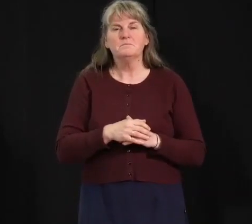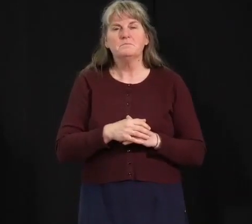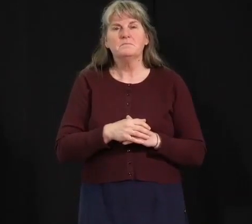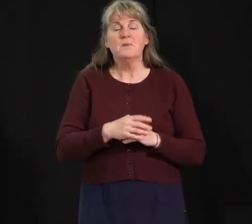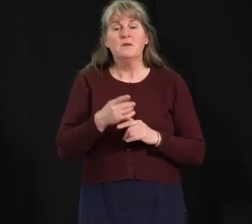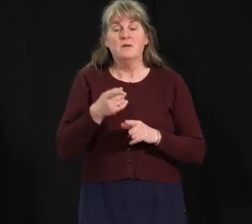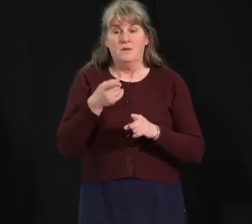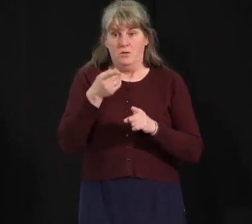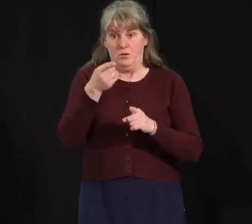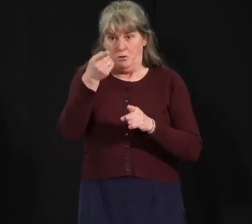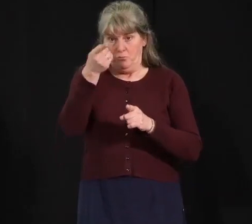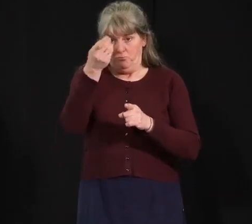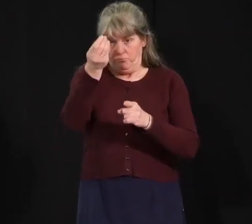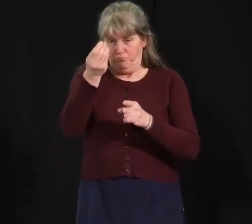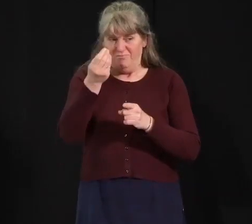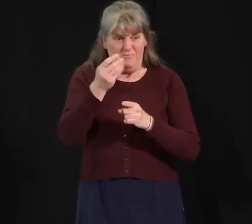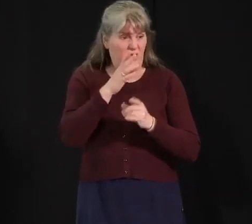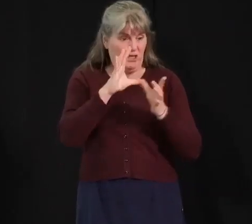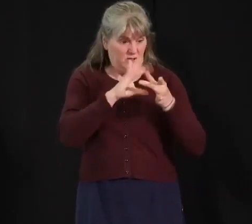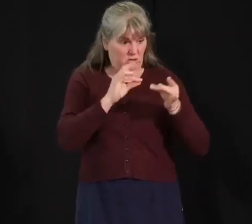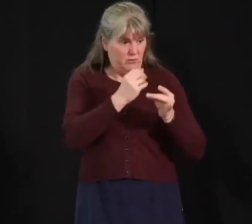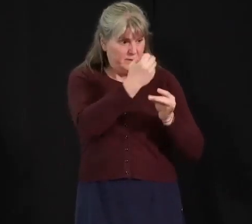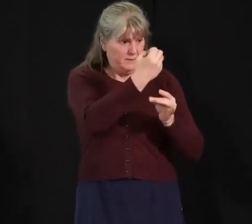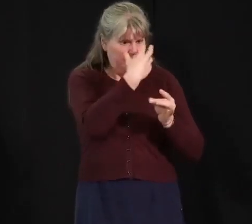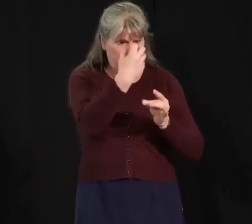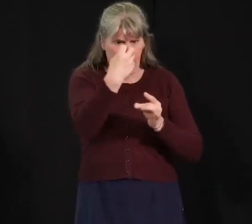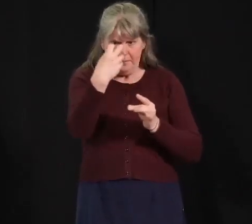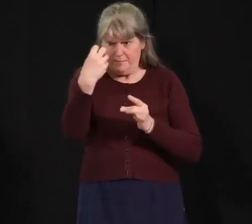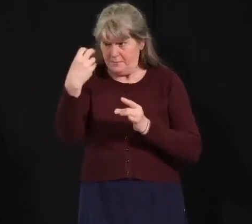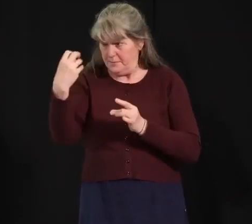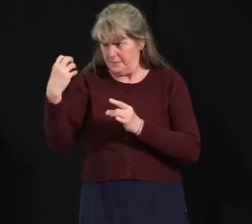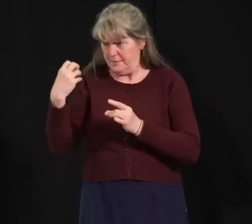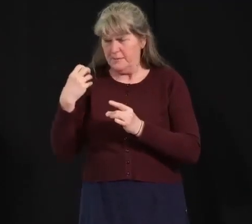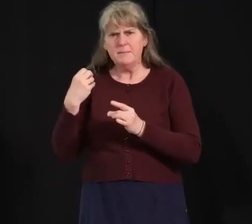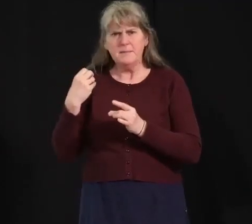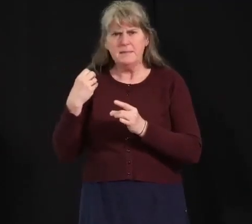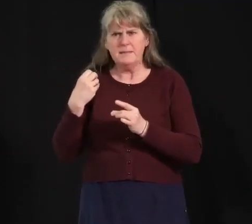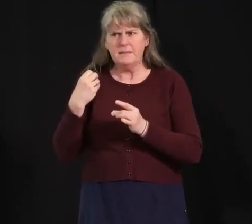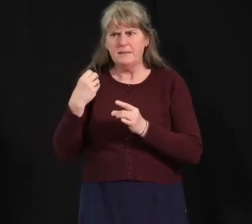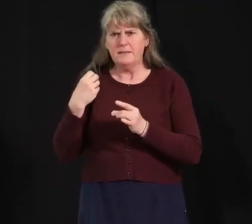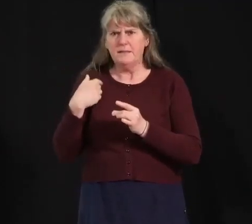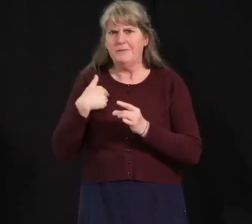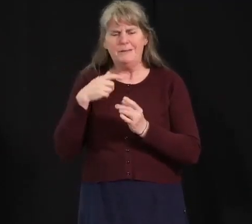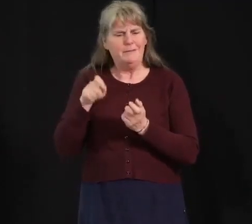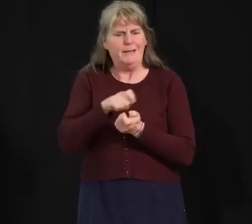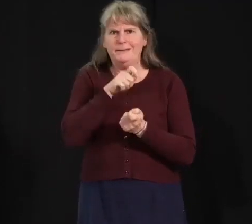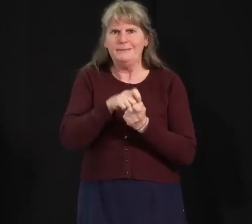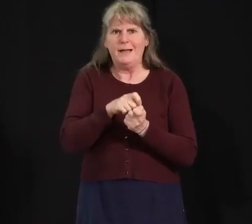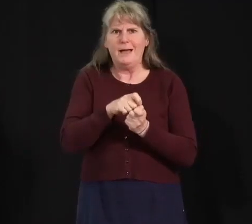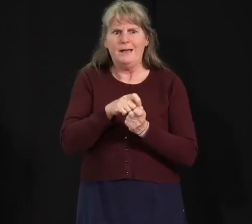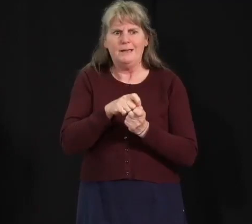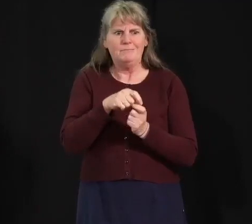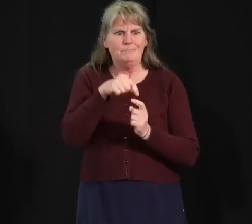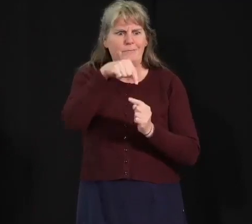What do you say to them to calm them down? What do you say in this situation?